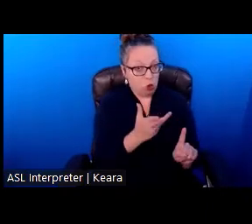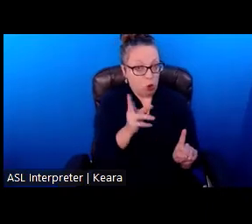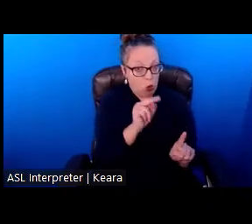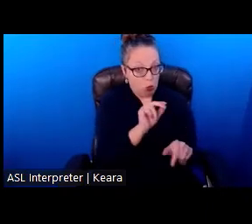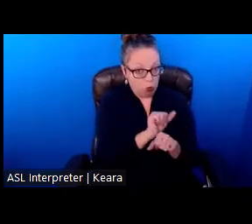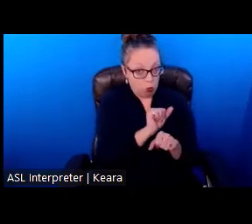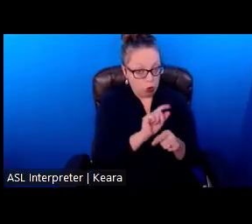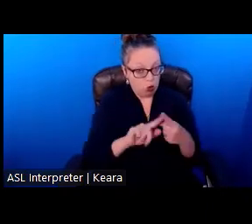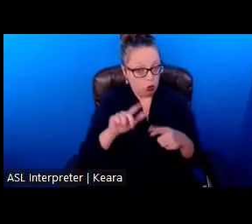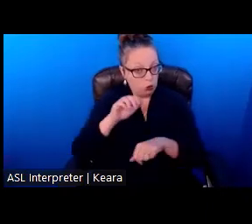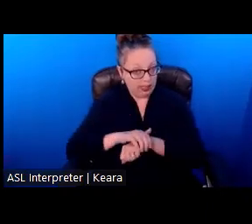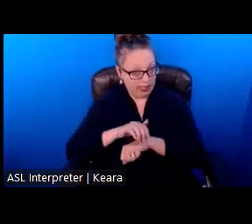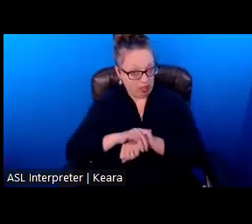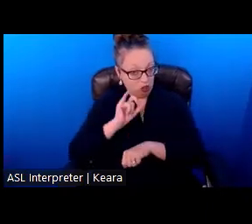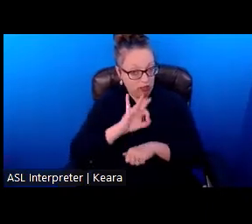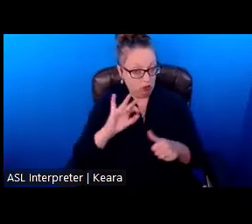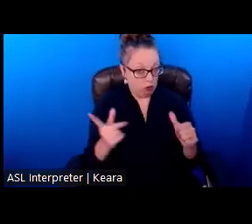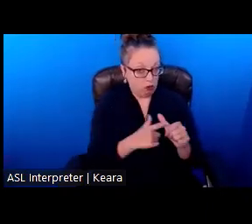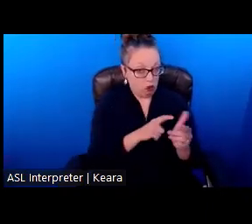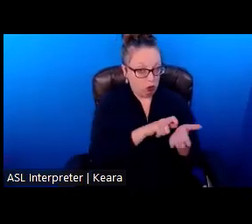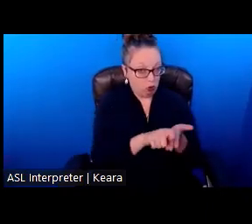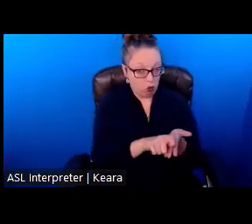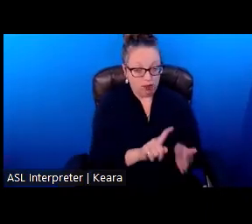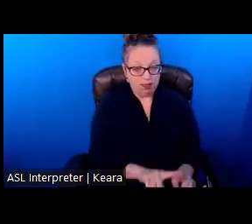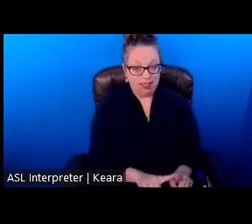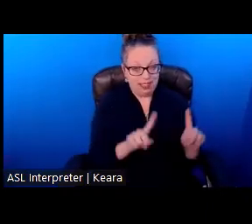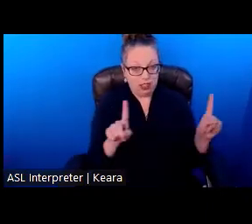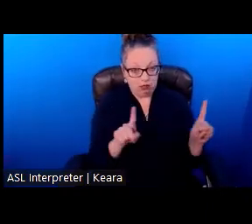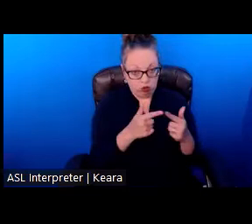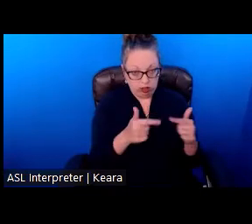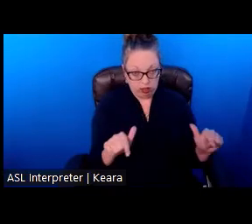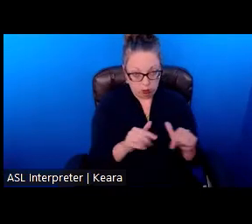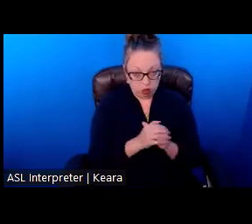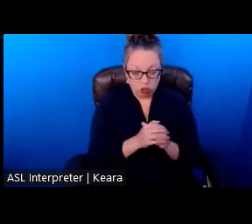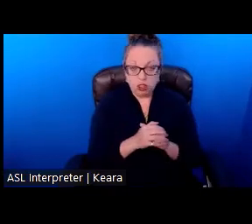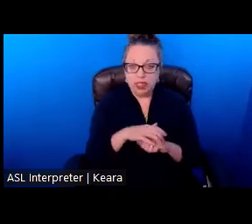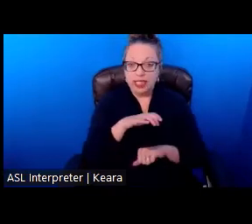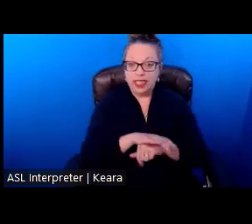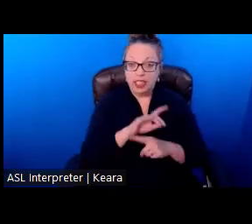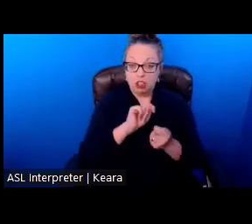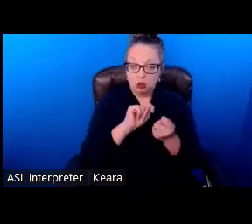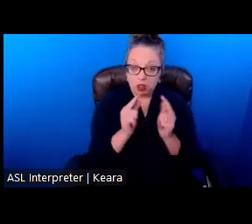language. English translations of work by authors other than the applicant and translations